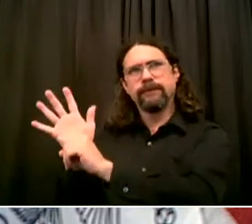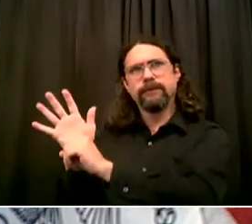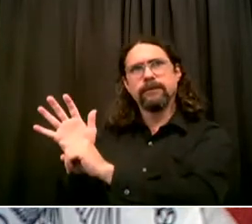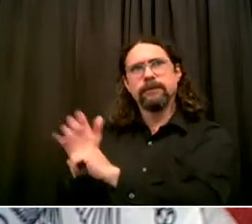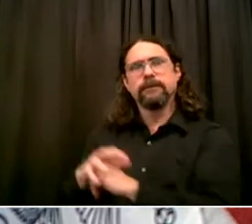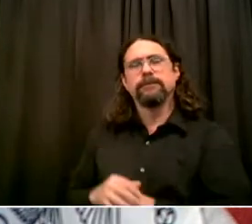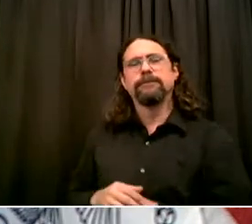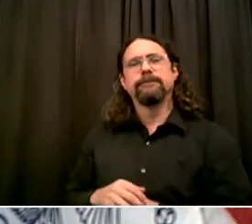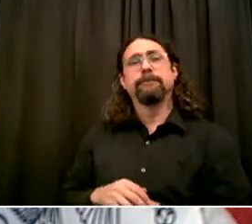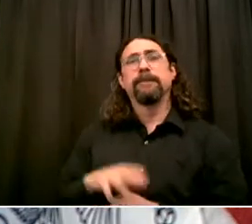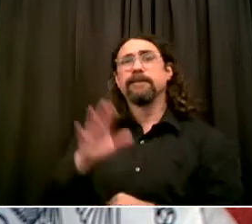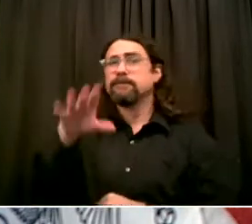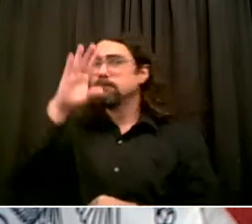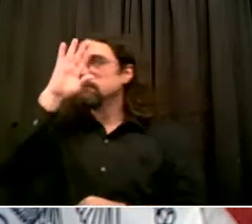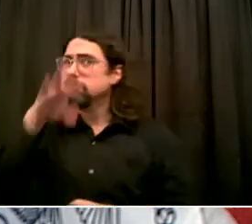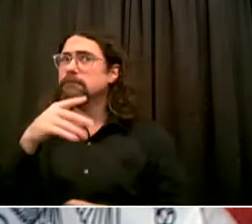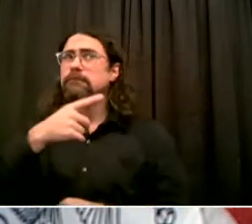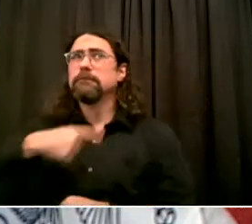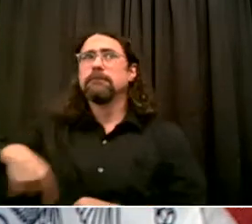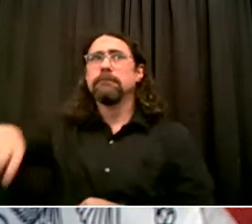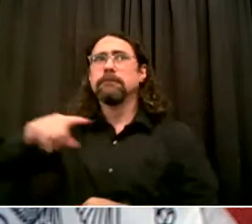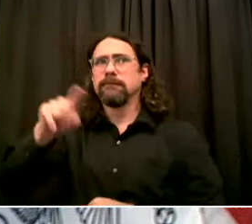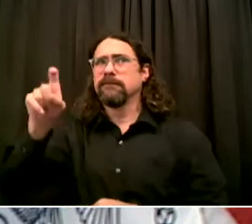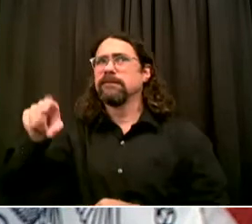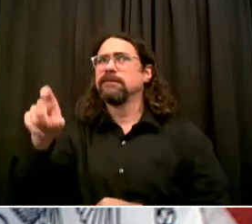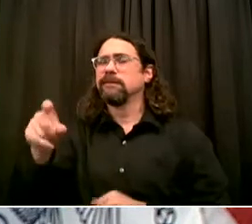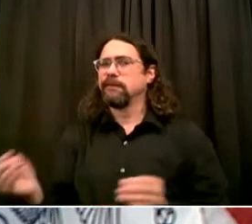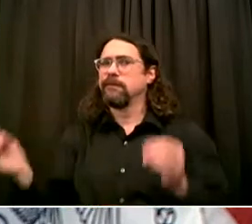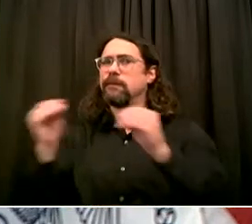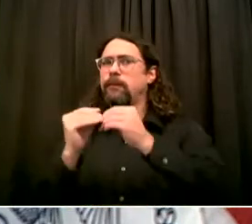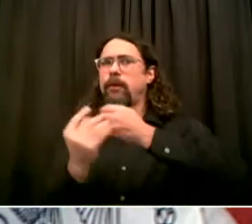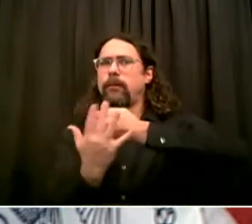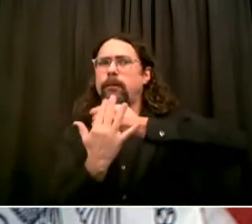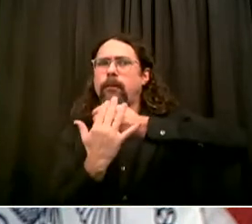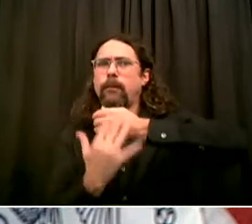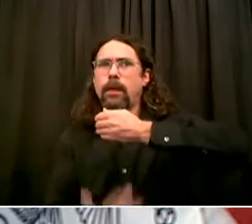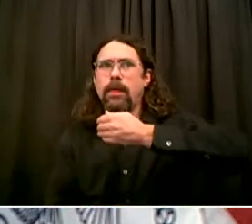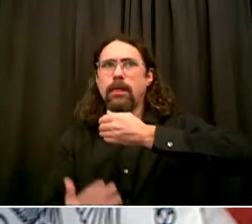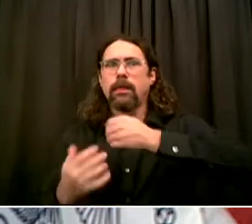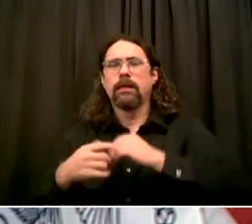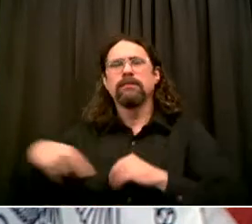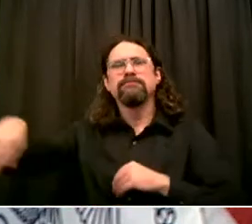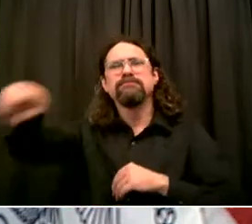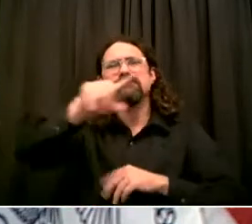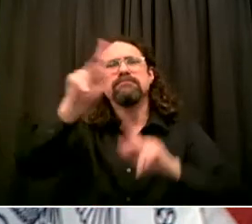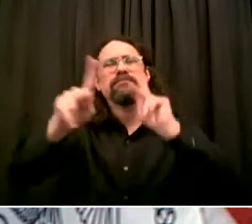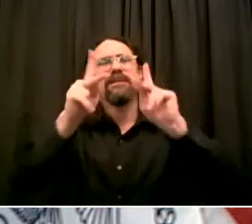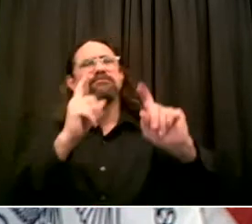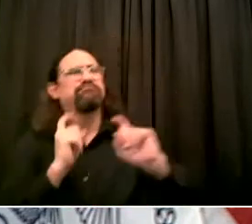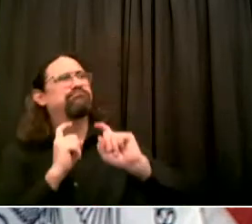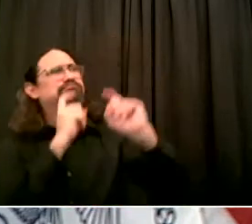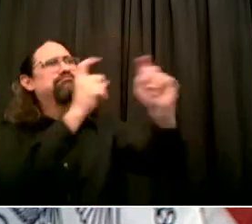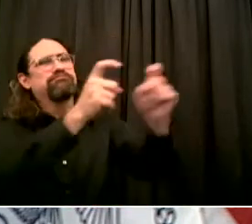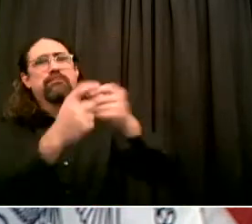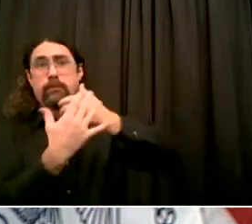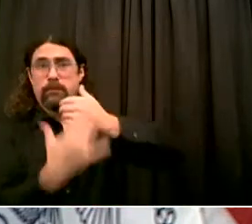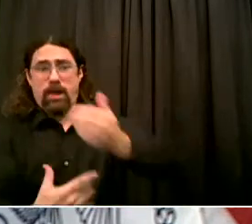HAS BEEN THAT THE BLOOD SUSULPPY IN NEW YORK CITY HAS BEEN REDUCED GREATLY. THERE JUST AREN'T TTE HBBLOOD DRIVES THAT USED TO HAPPEN ININ COMPANIES AN